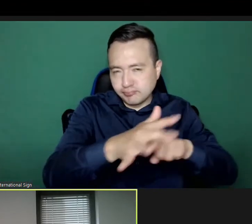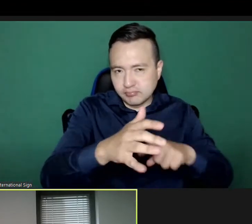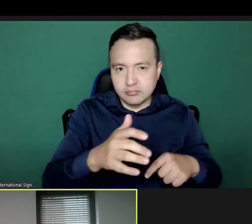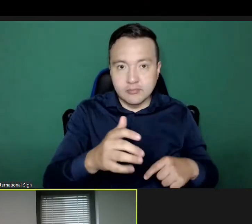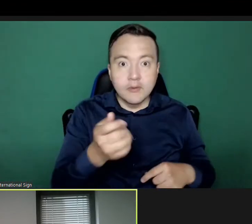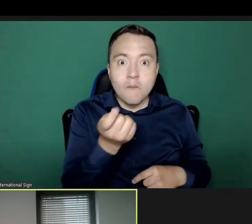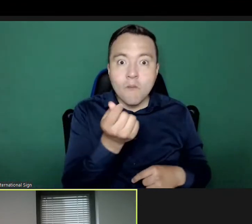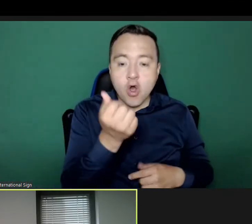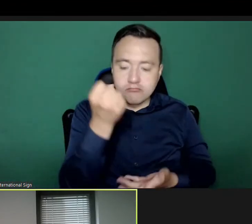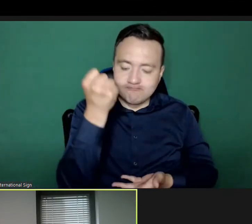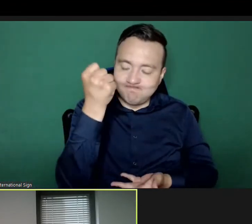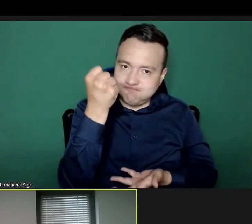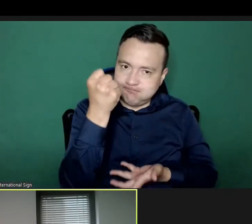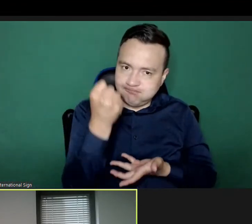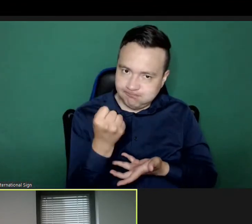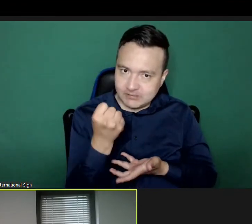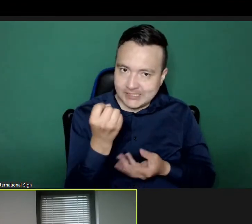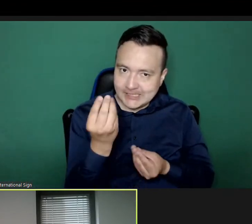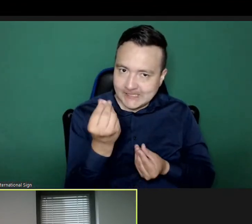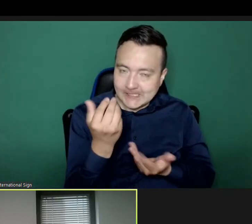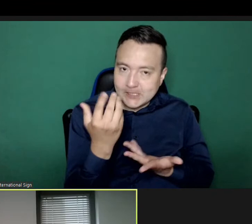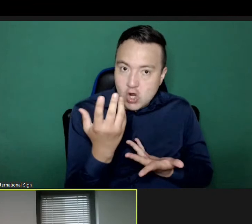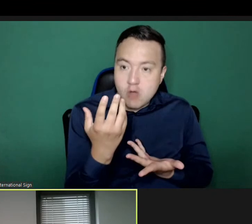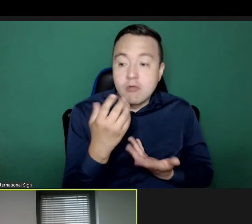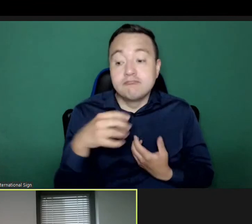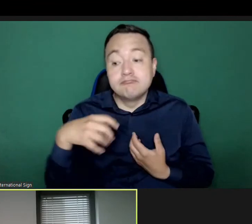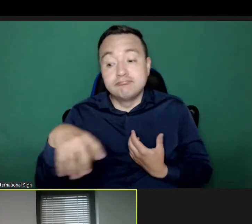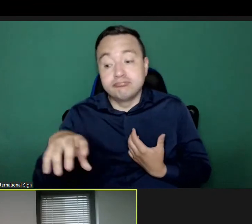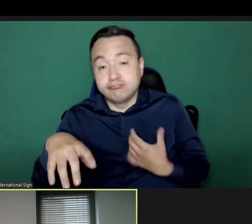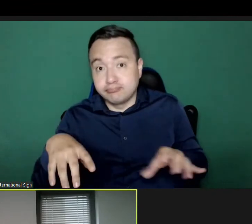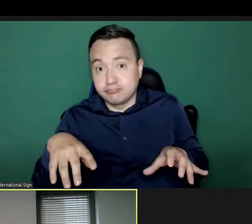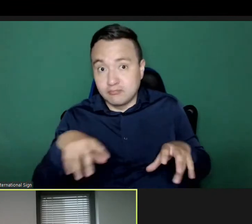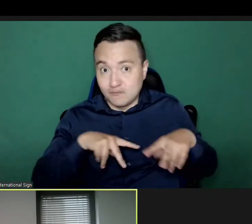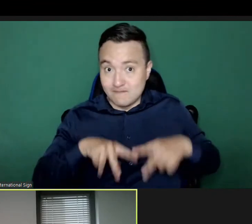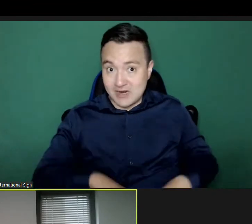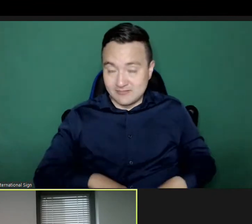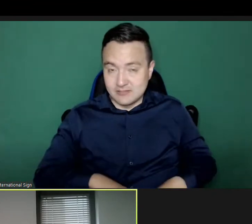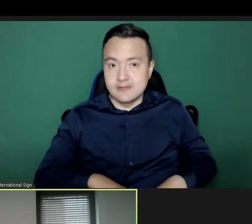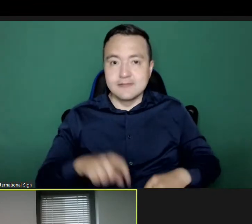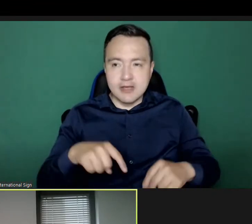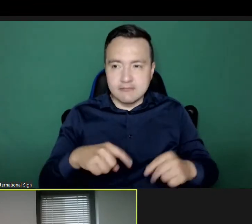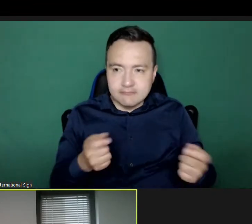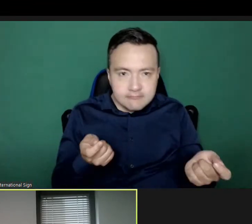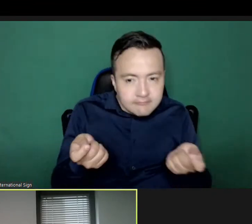is a way to see where we should invest most cost effectively.